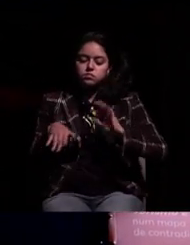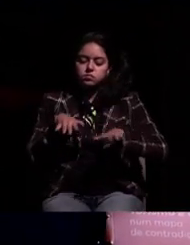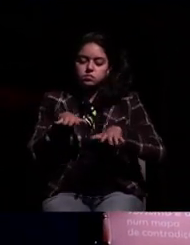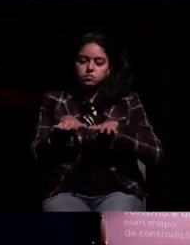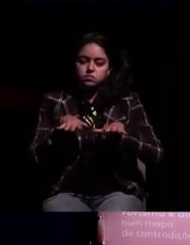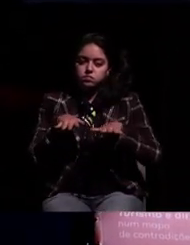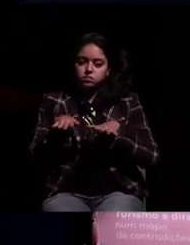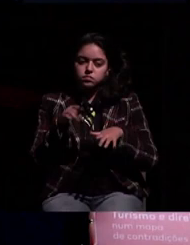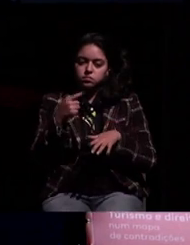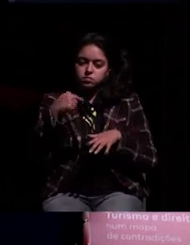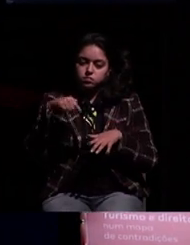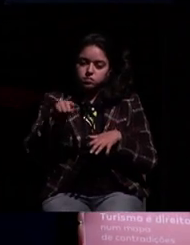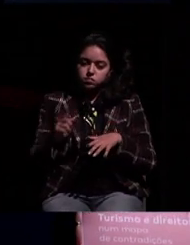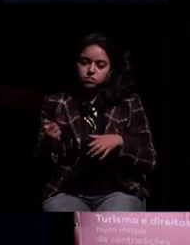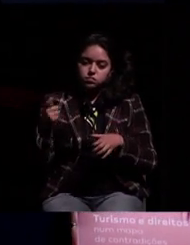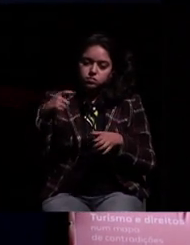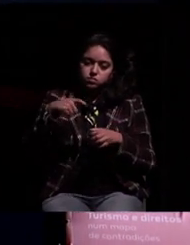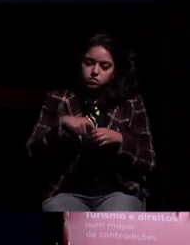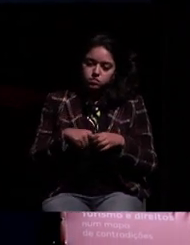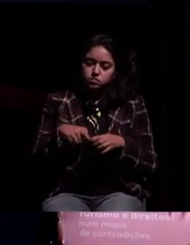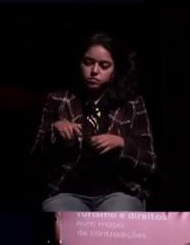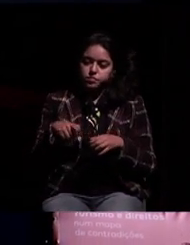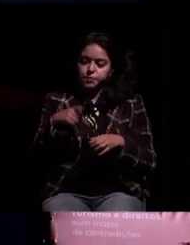So my speech here is to contribute